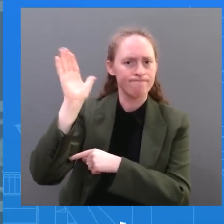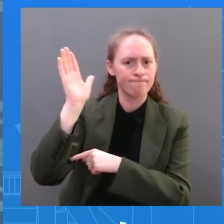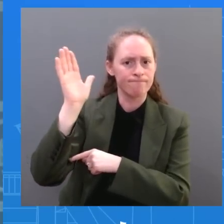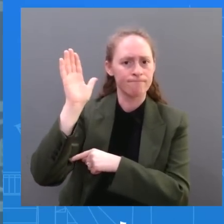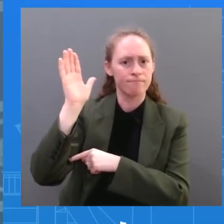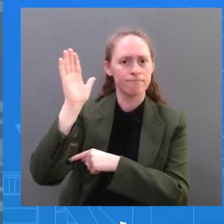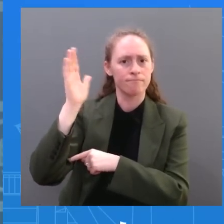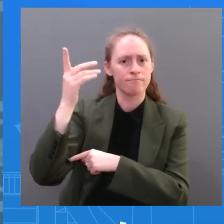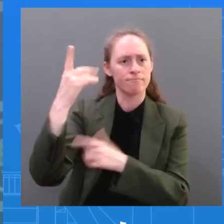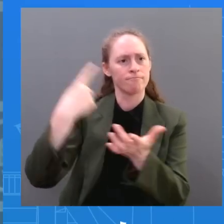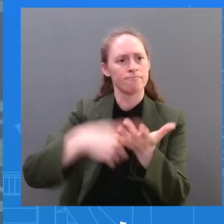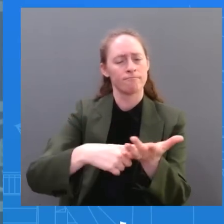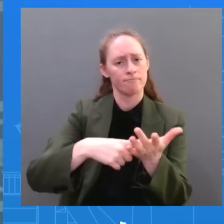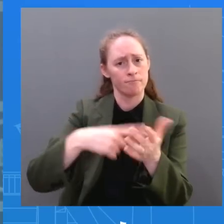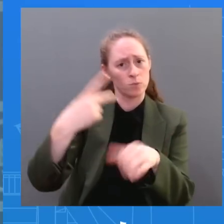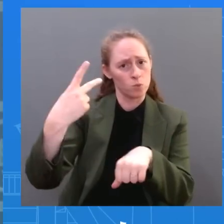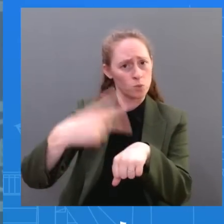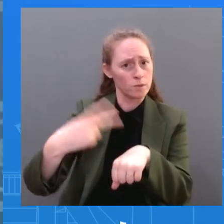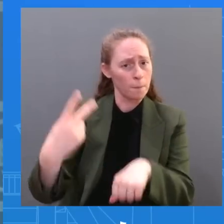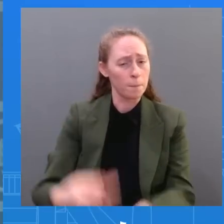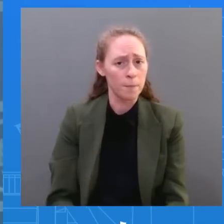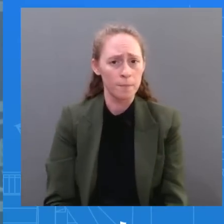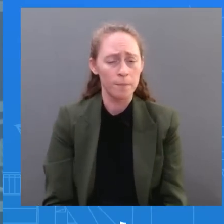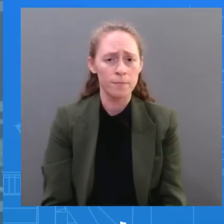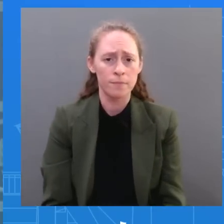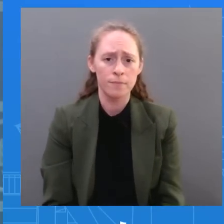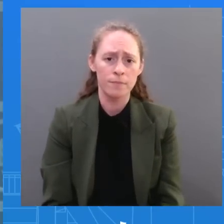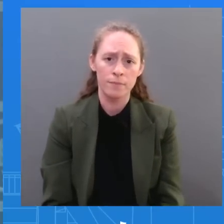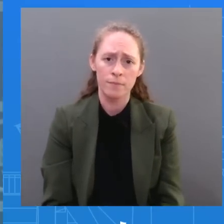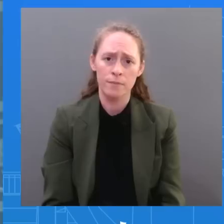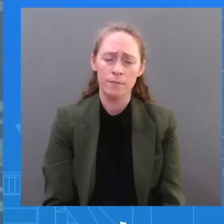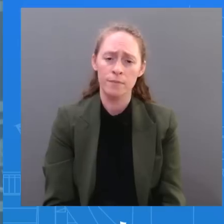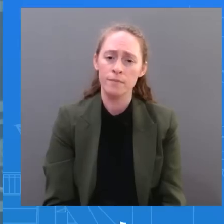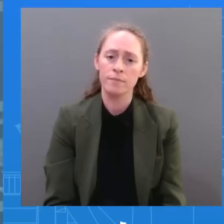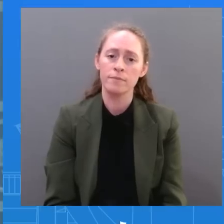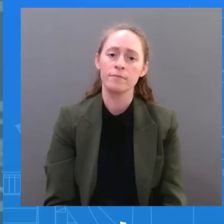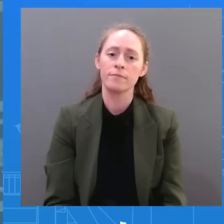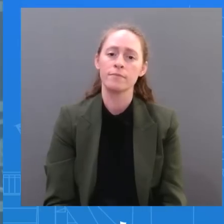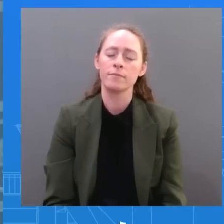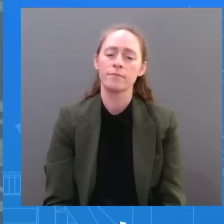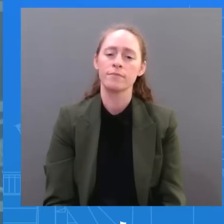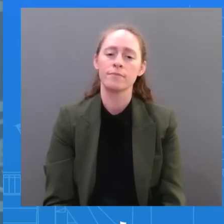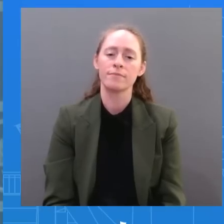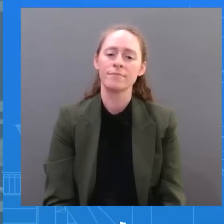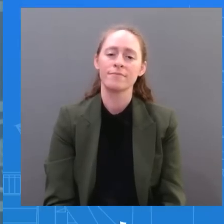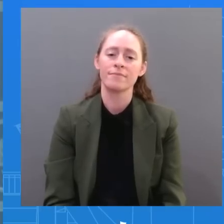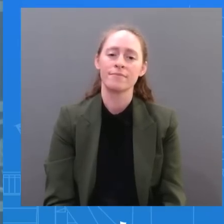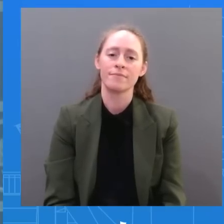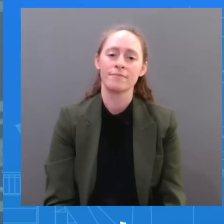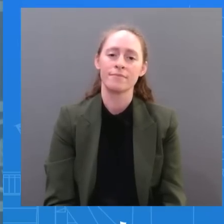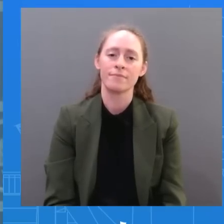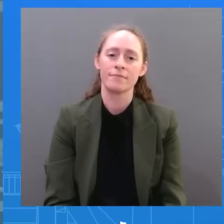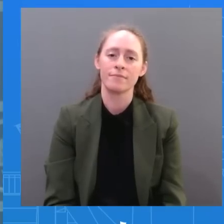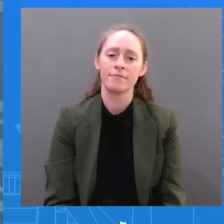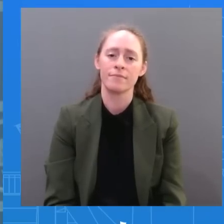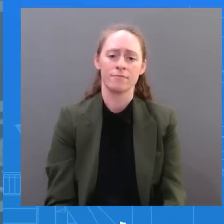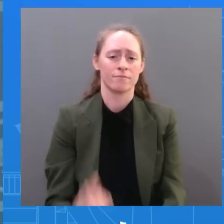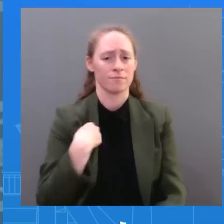We are always in constant communication with members of Congress on a slew of -- a long list of issues